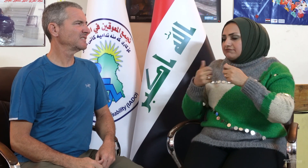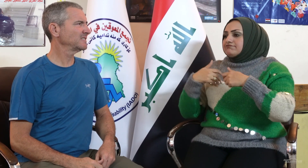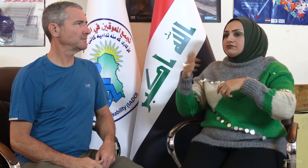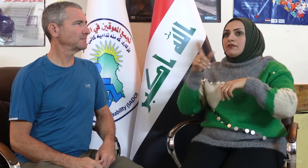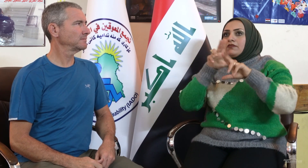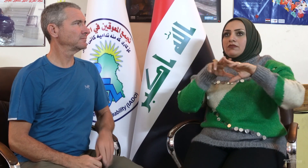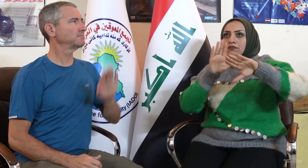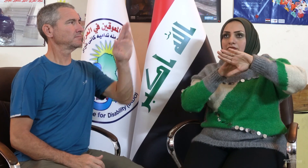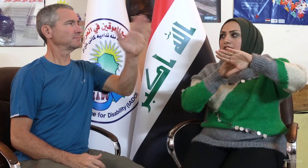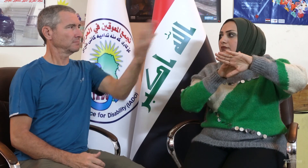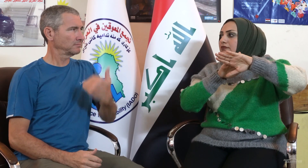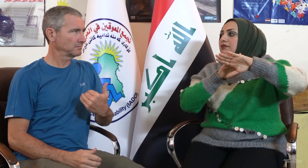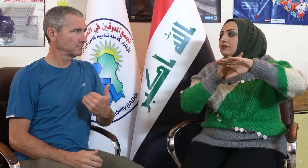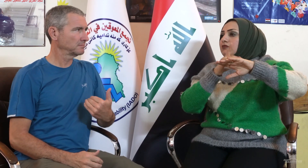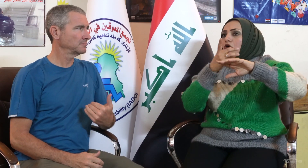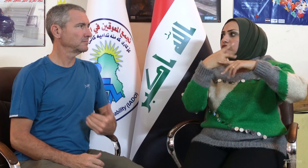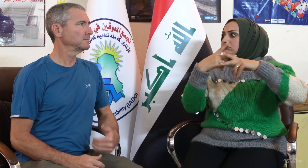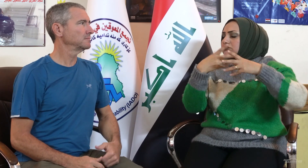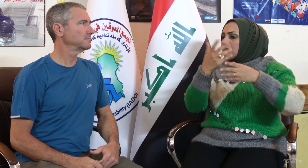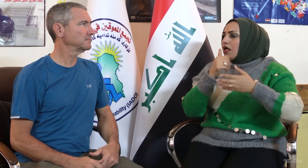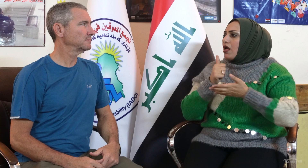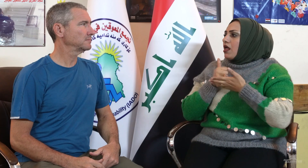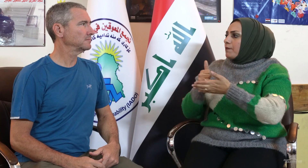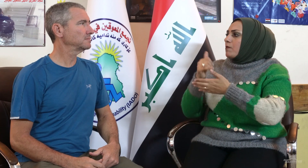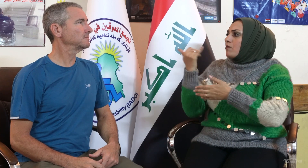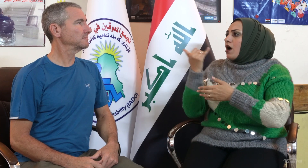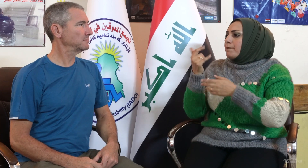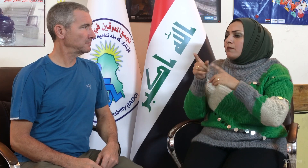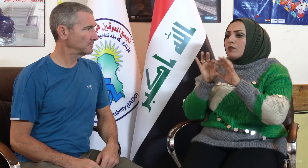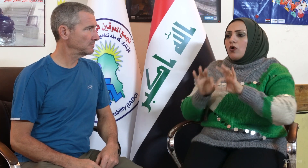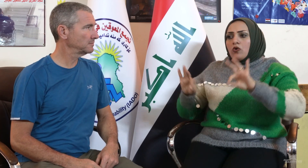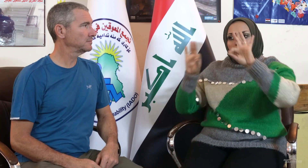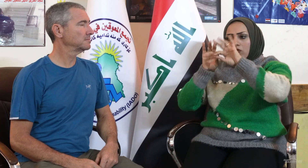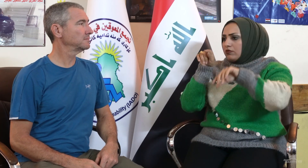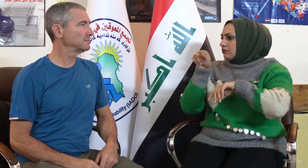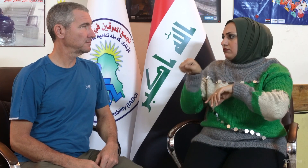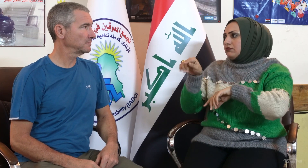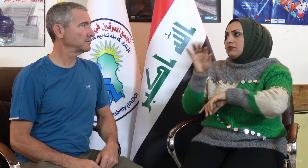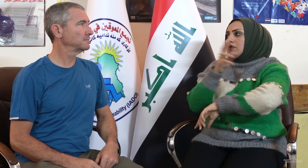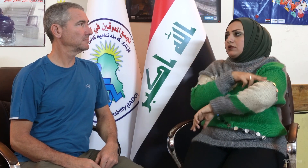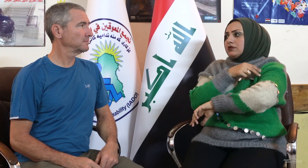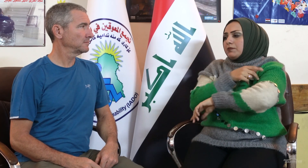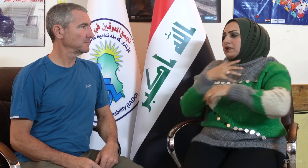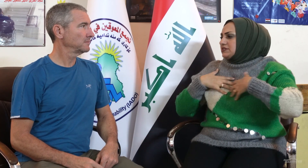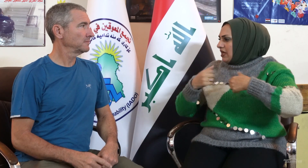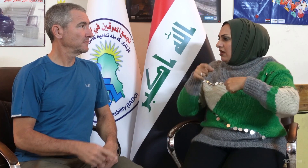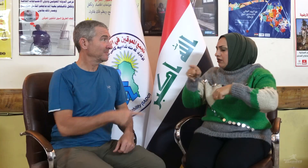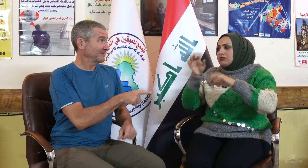We call on them for support in providing Arab women with the healthcare they need.